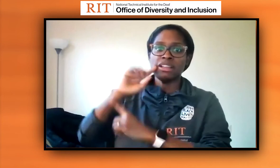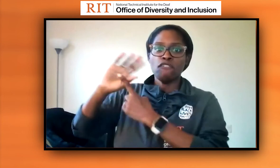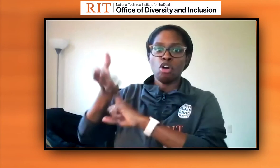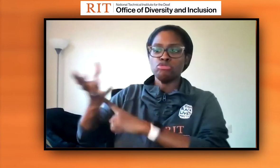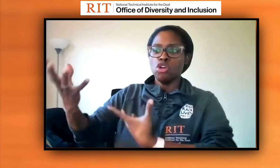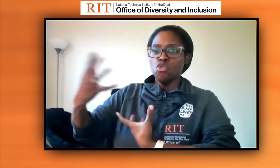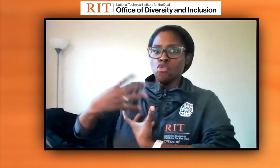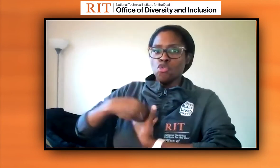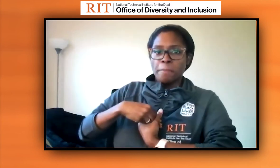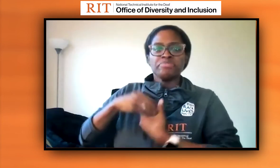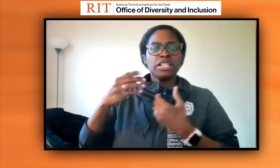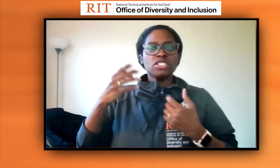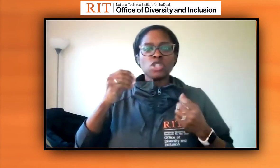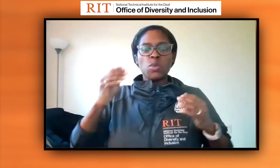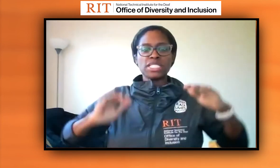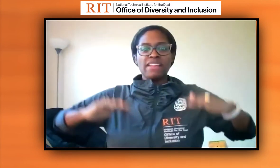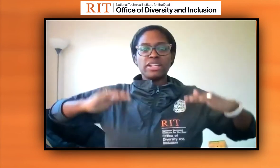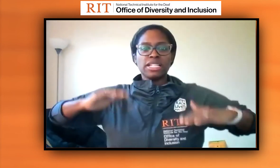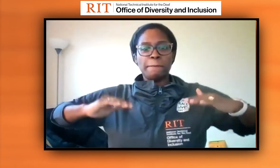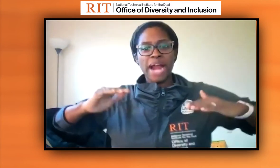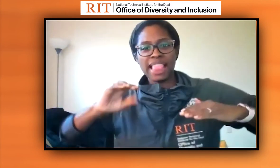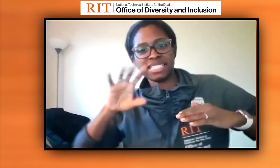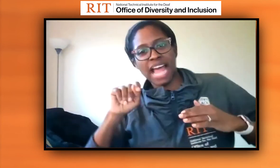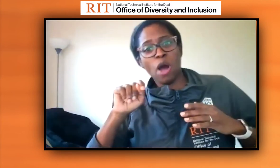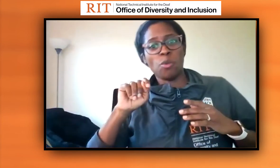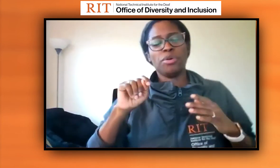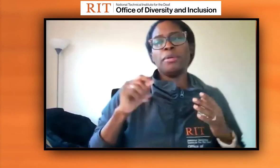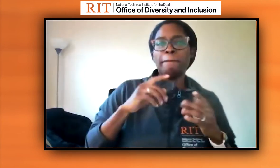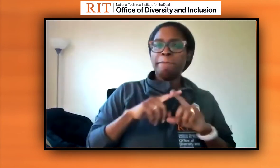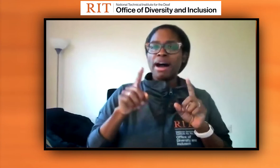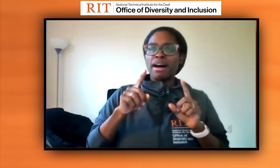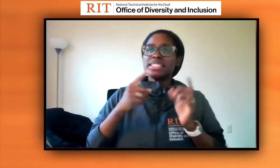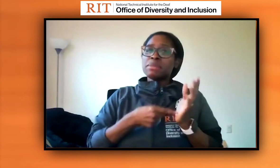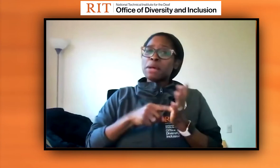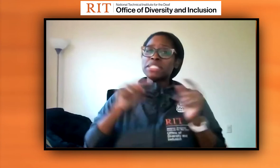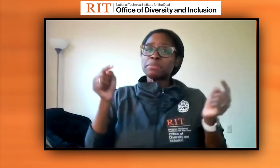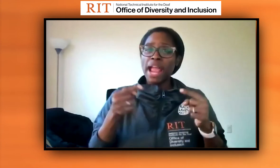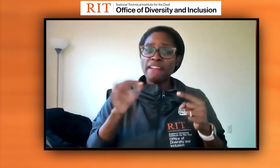the Deaf identity, the Deaf culture, that's helped me balance out a bit with my label